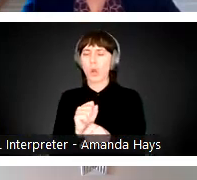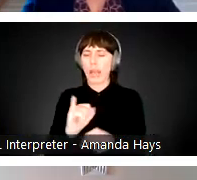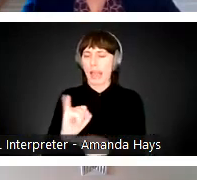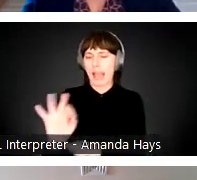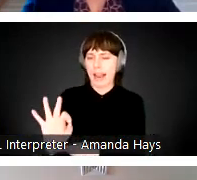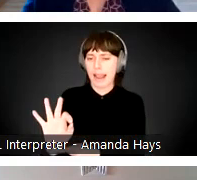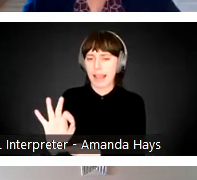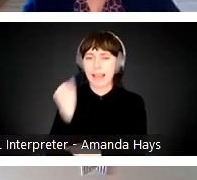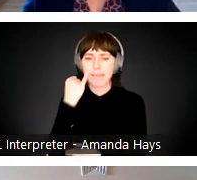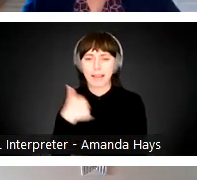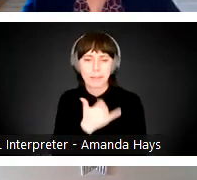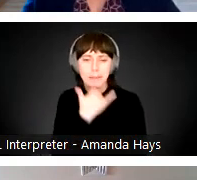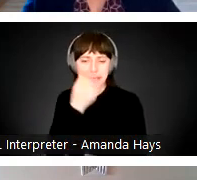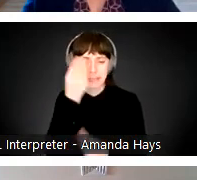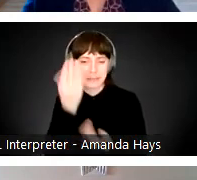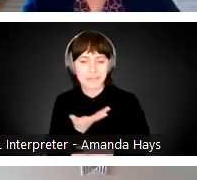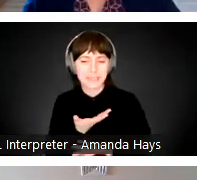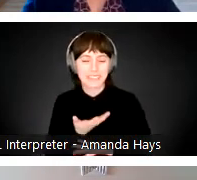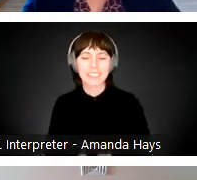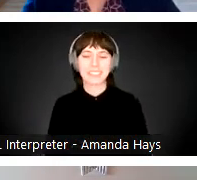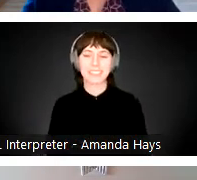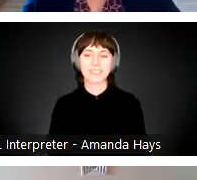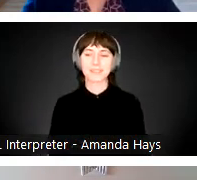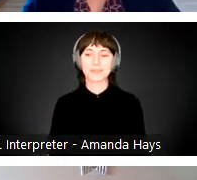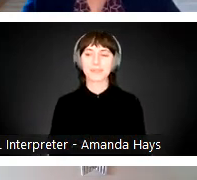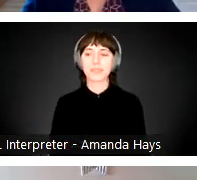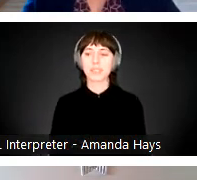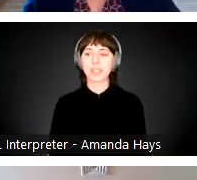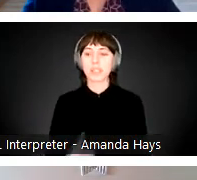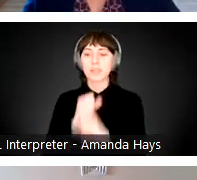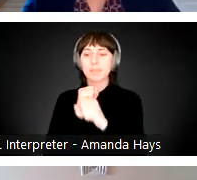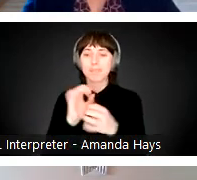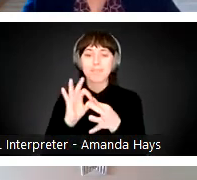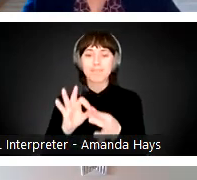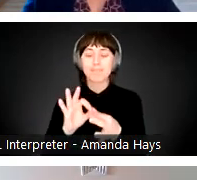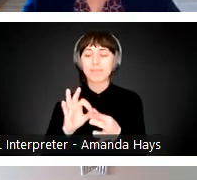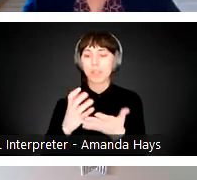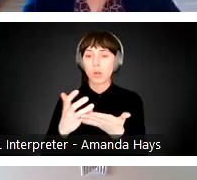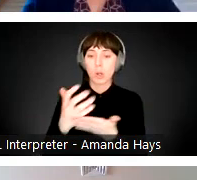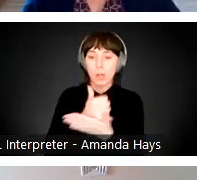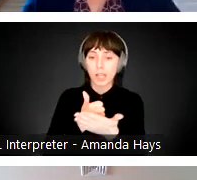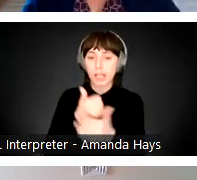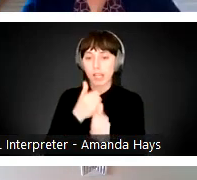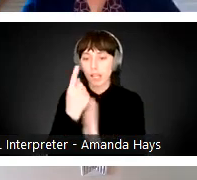question, let me know but. So, the protections around, say, wage and hour, and-